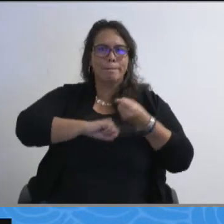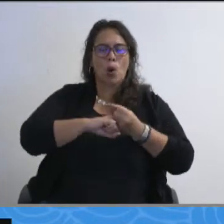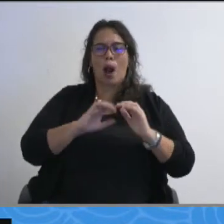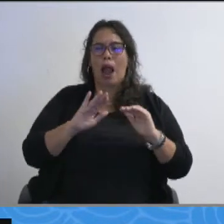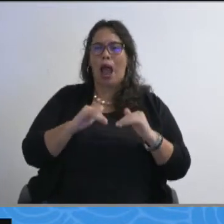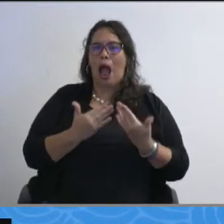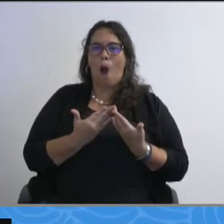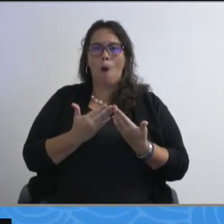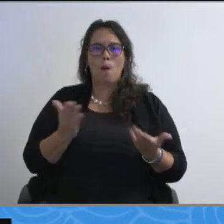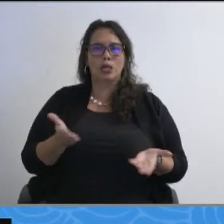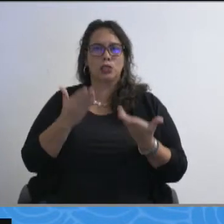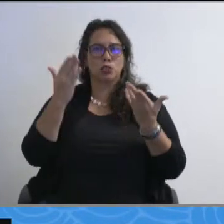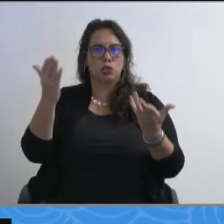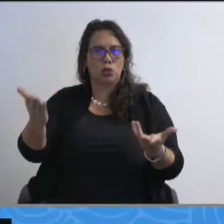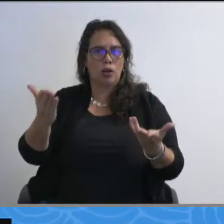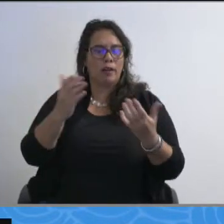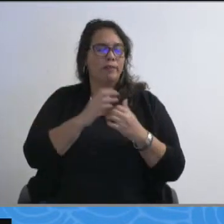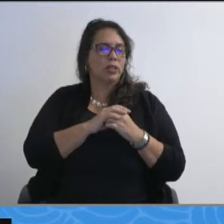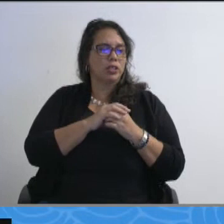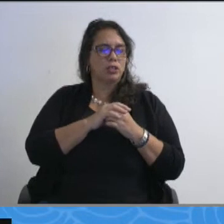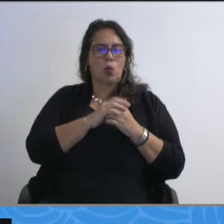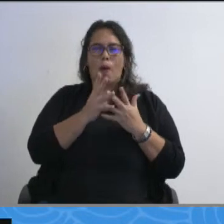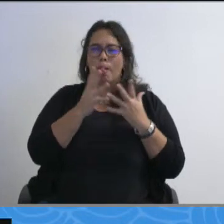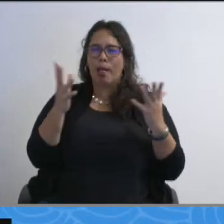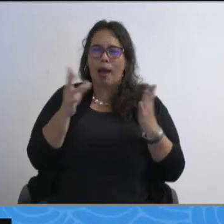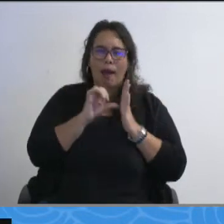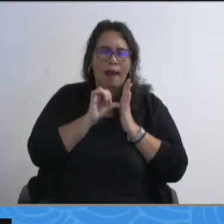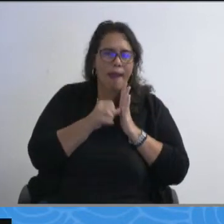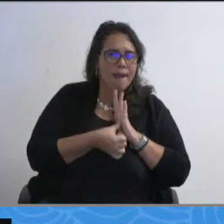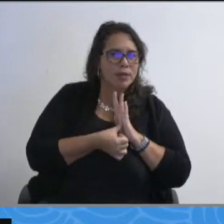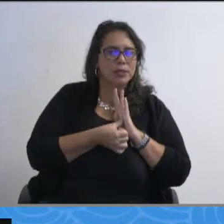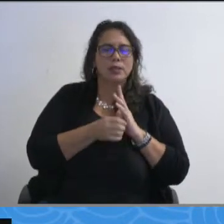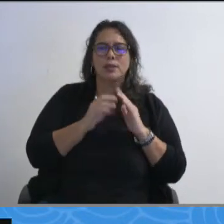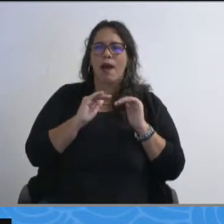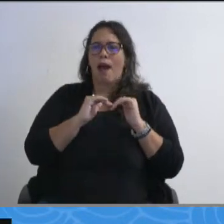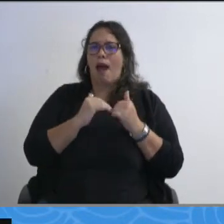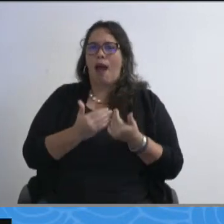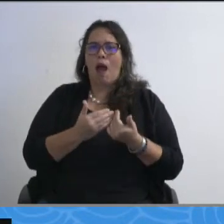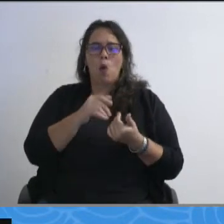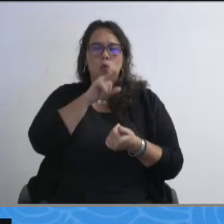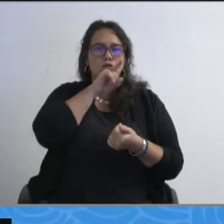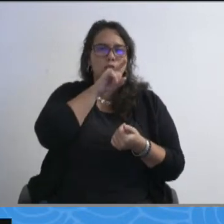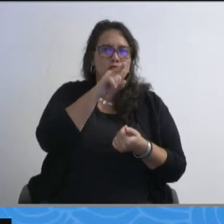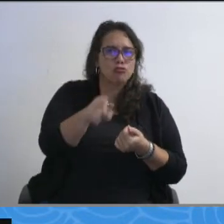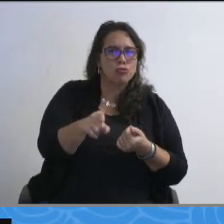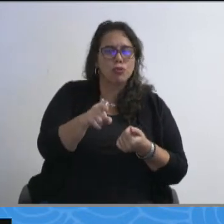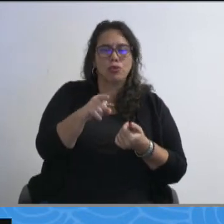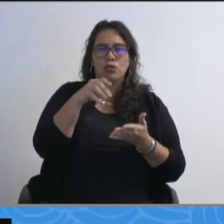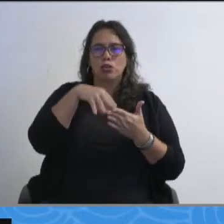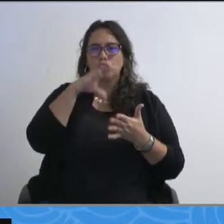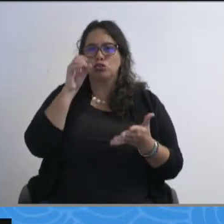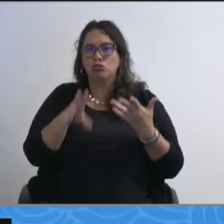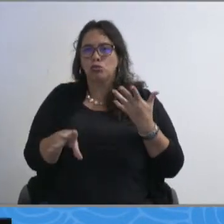So, putting a lot of emphasis on, "How do we ensure that our students are feeling